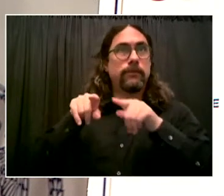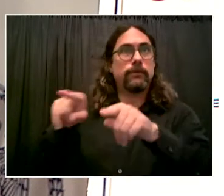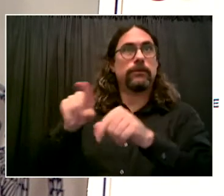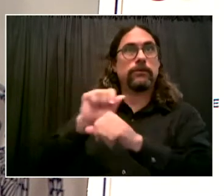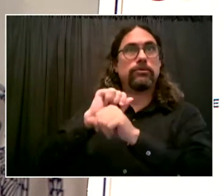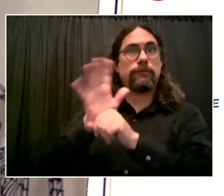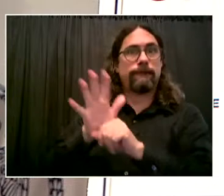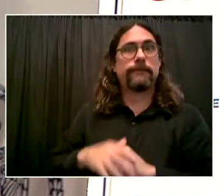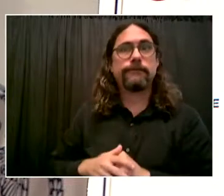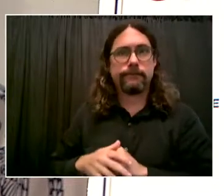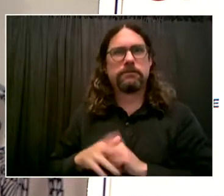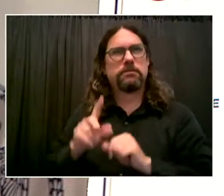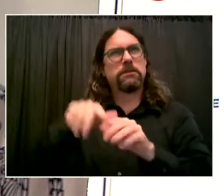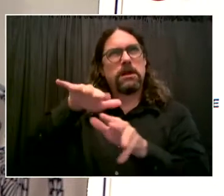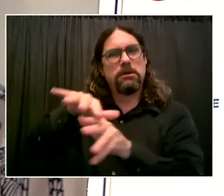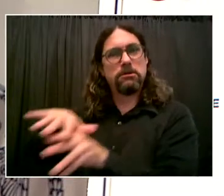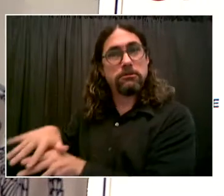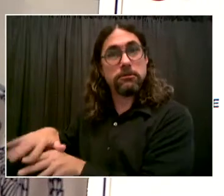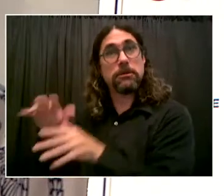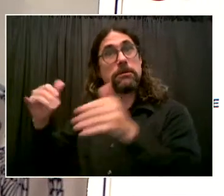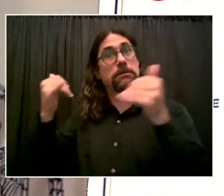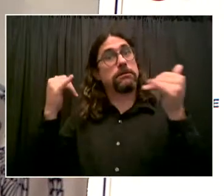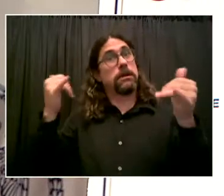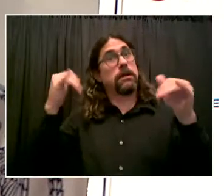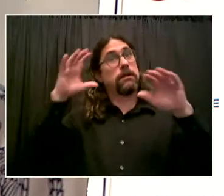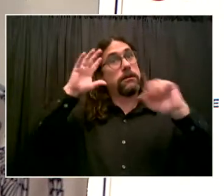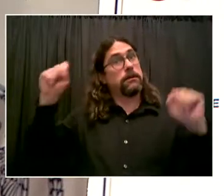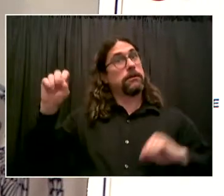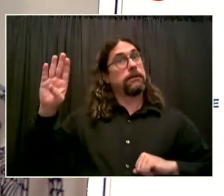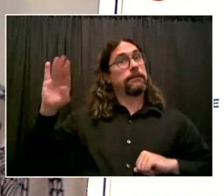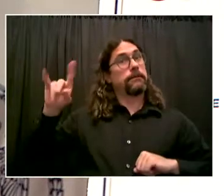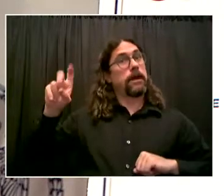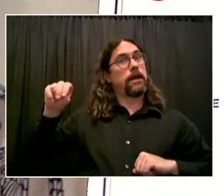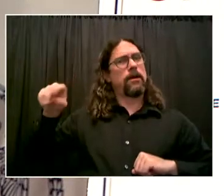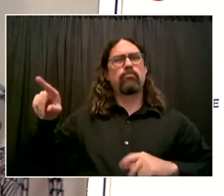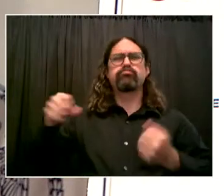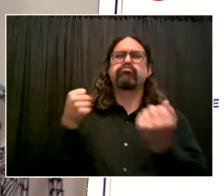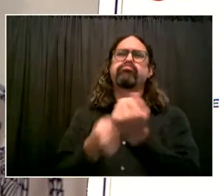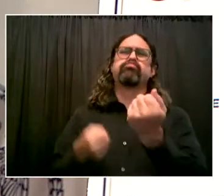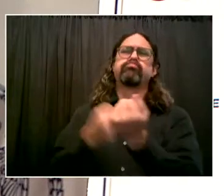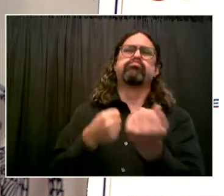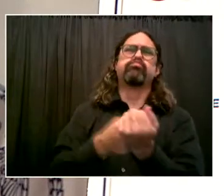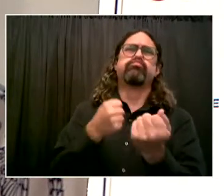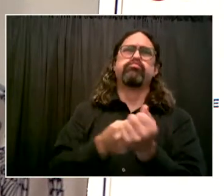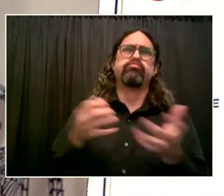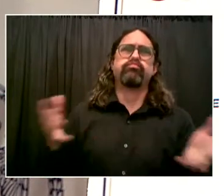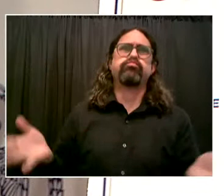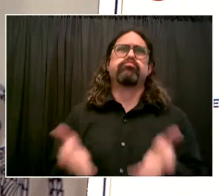KNOW A LOT OF PEOPLE SAID THE SAME THING,H TEY GAVE US THE GUIDANCE IN MARCH. IT'S BECOME CLEAR TO US,